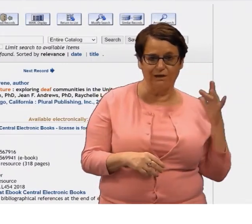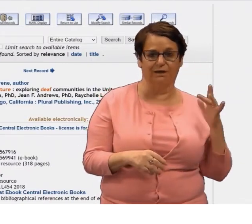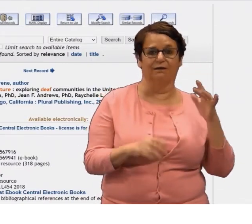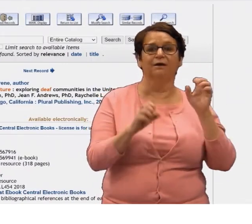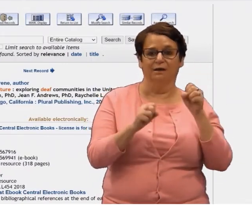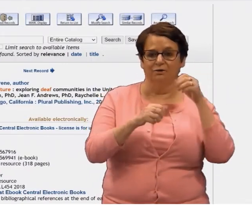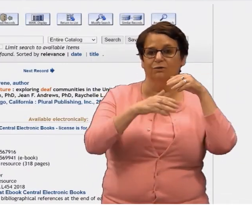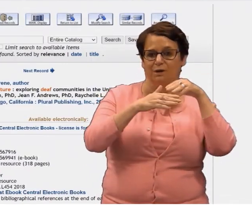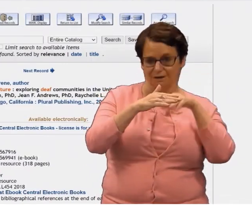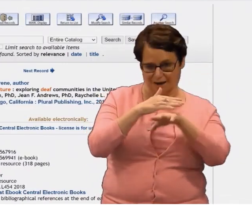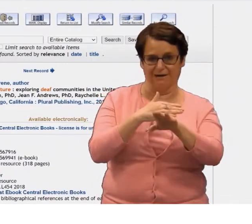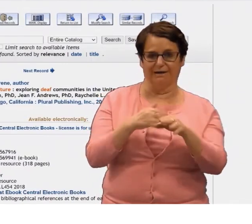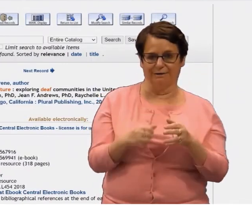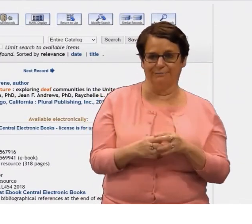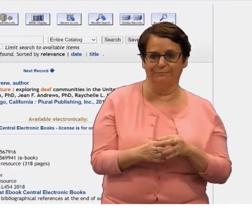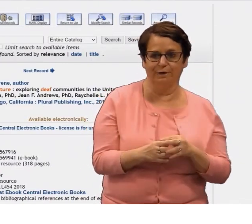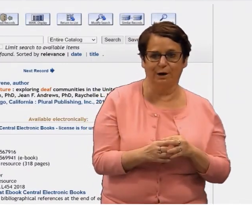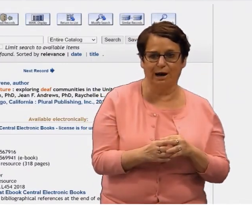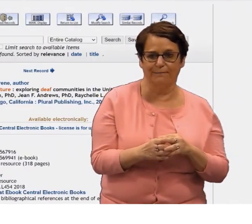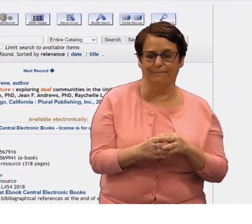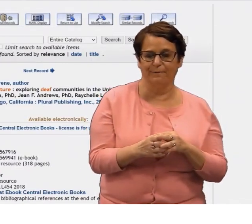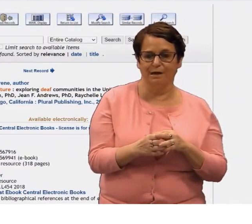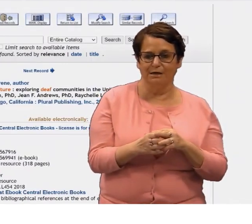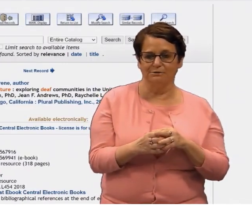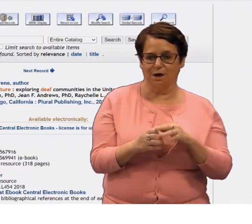You could be in California and you can still get in.